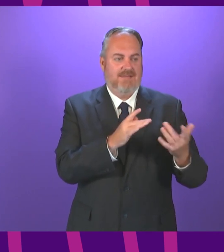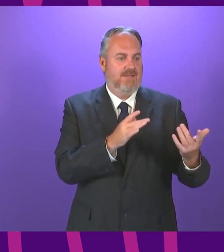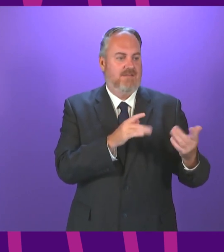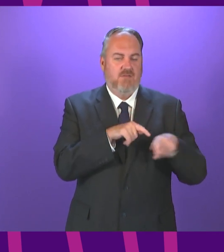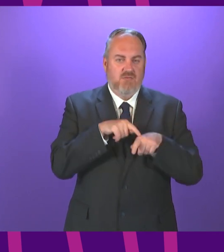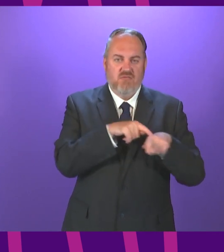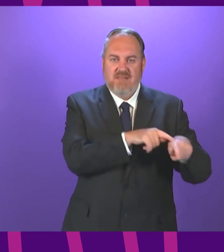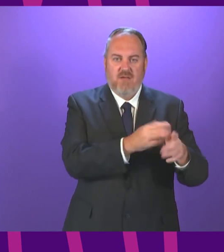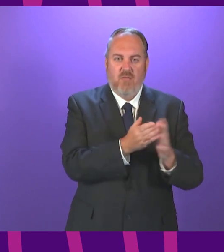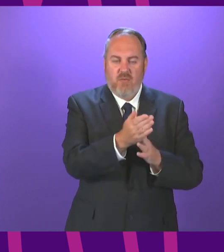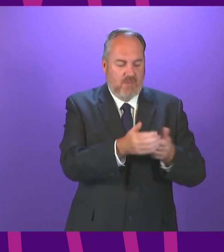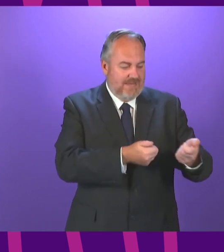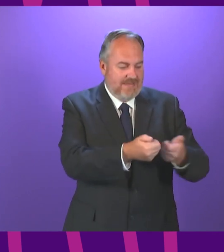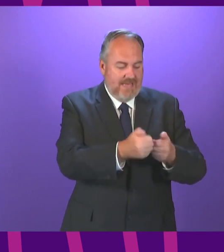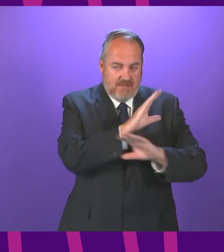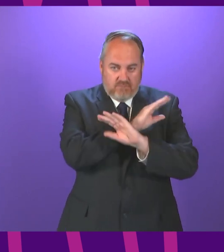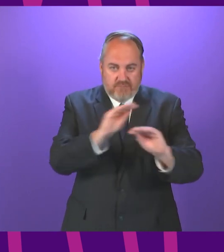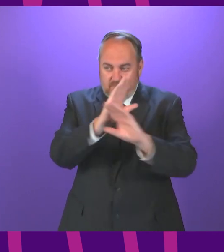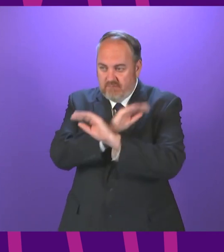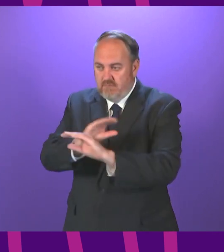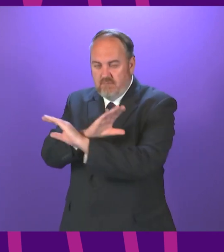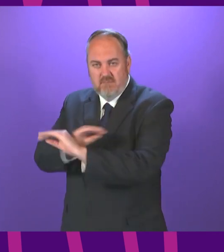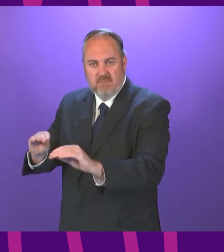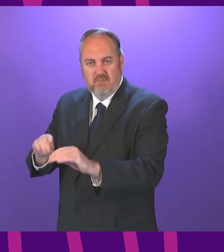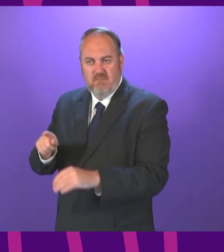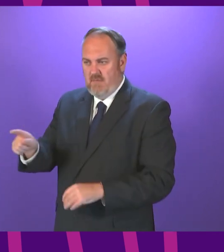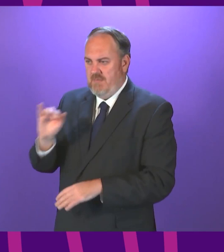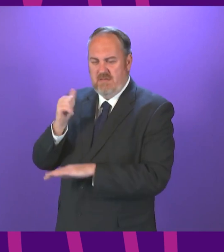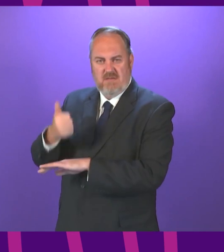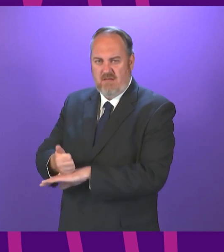are methods that have been in place and in use in England for a long time under